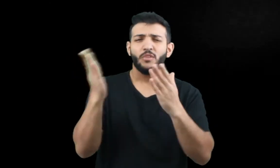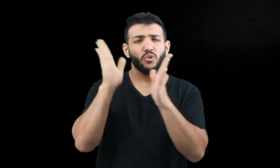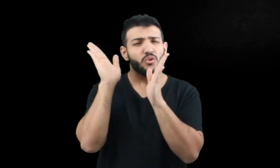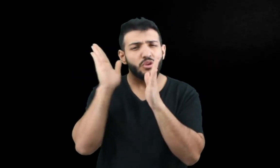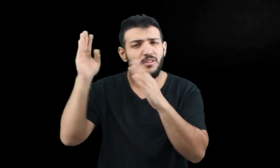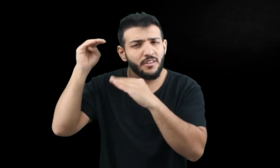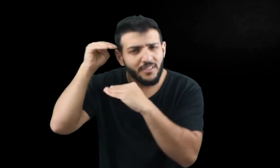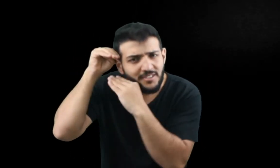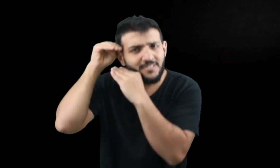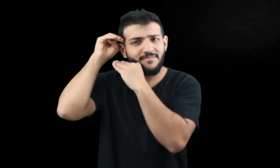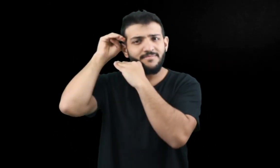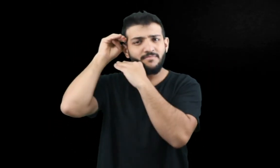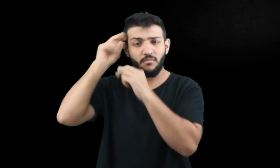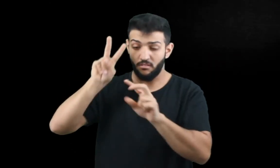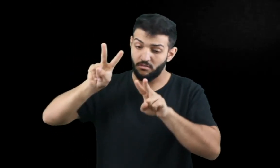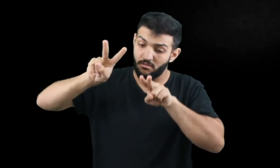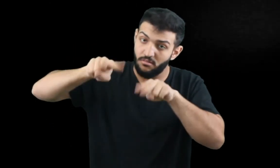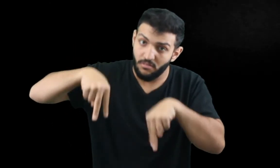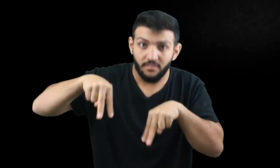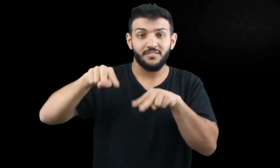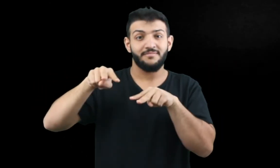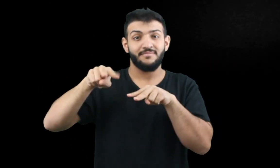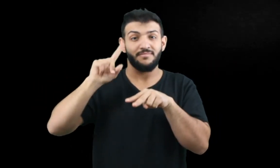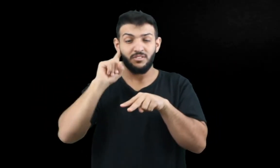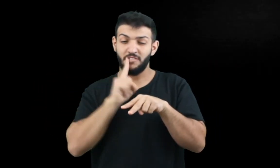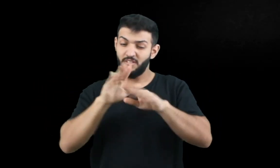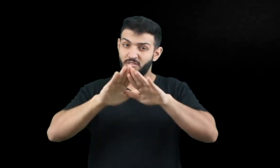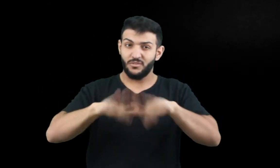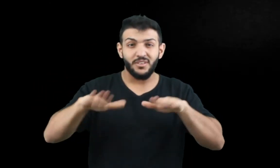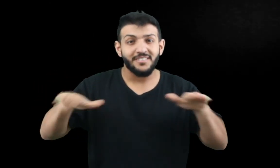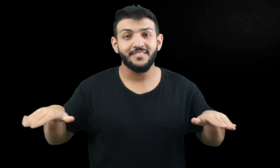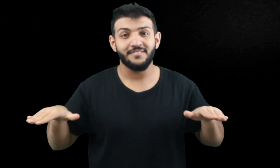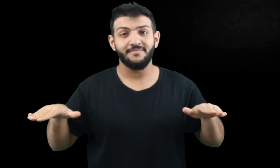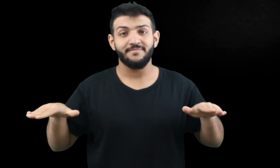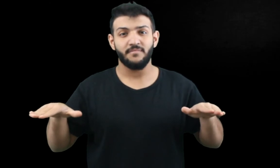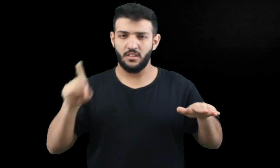Current services out there are 'audist' and treat deaf children as inferior.